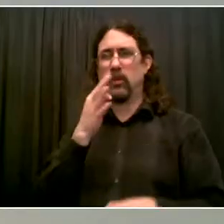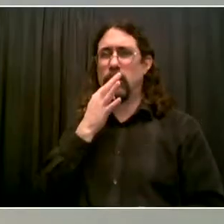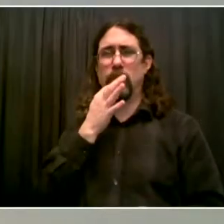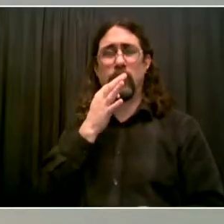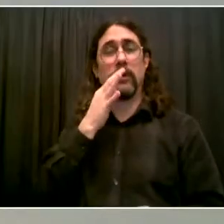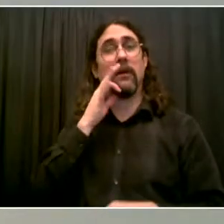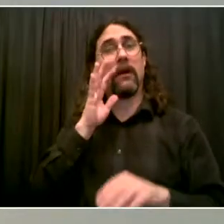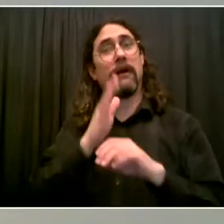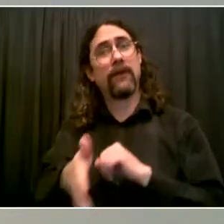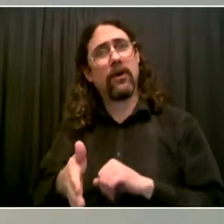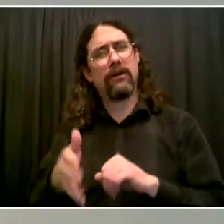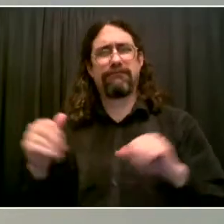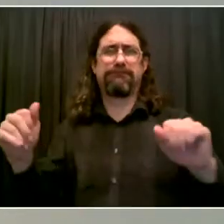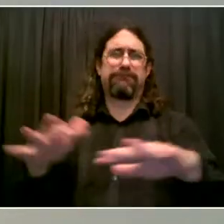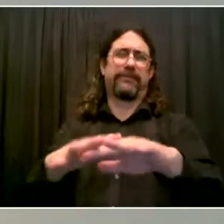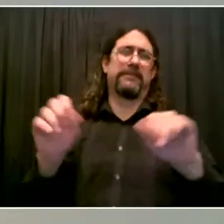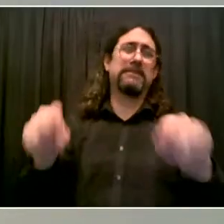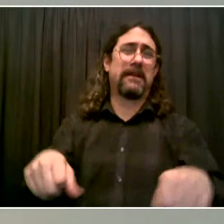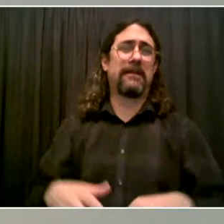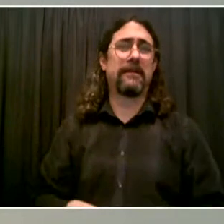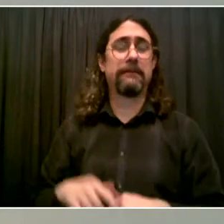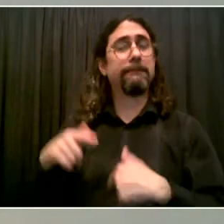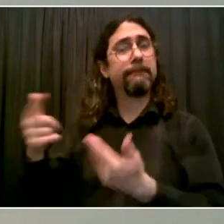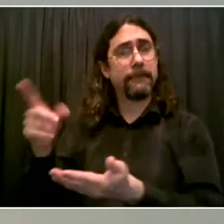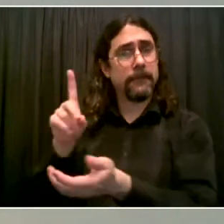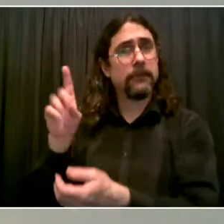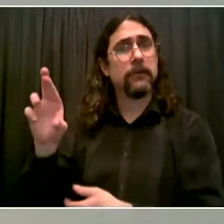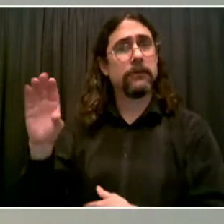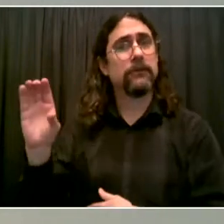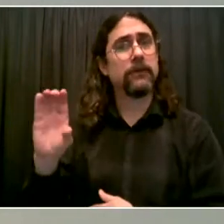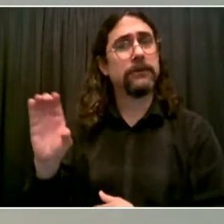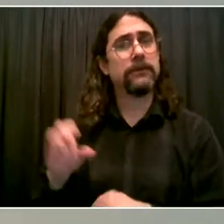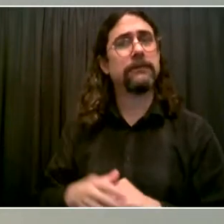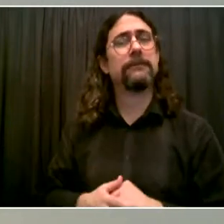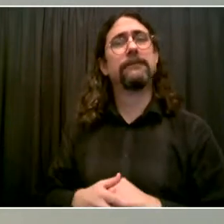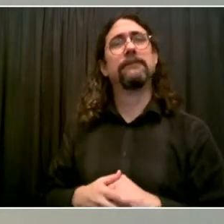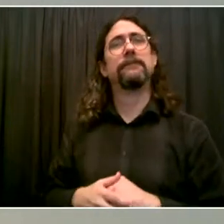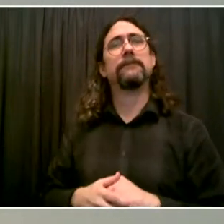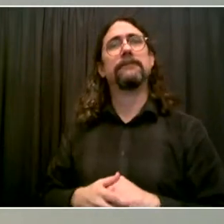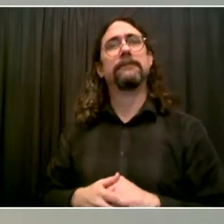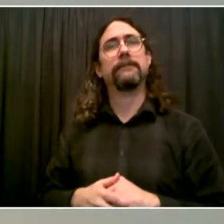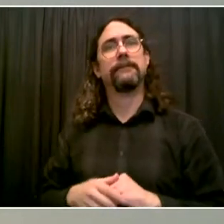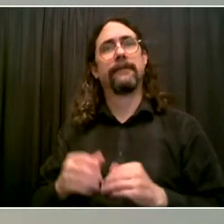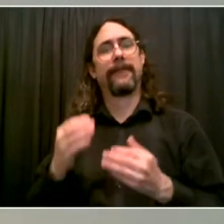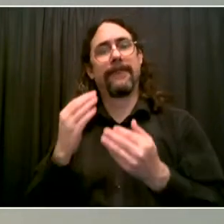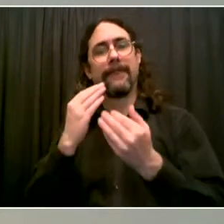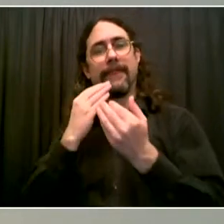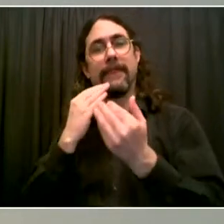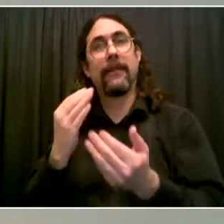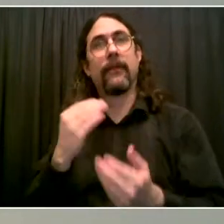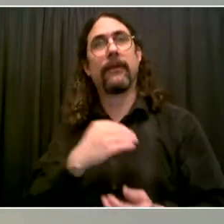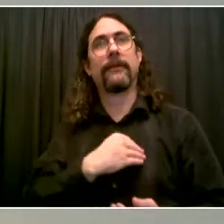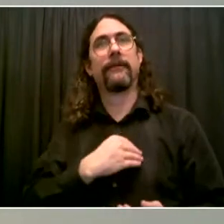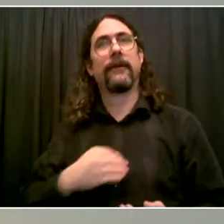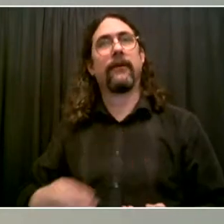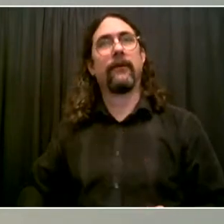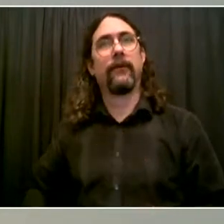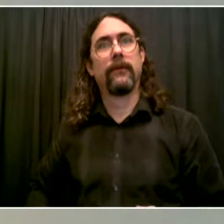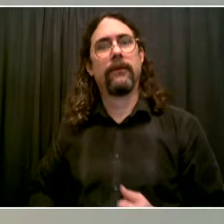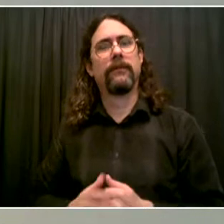ABOUT REMEMBERING WE ARE STILL IN THE MIDDLE OF THIS BATTLE. DR. CHOKSHI ? I APPRECIATE